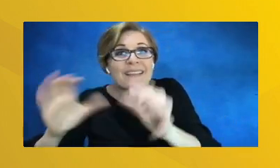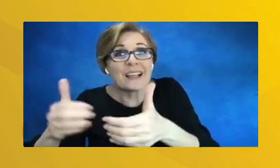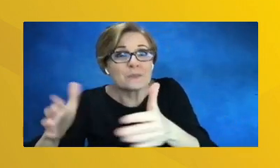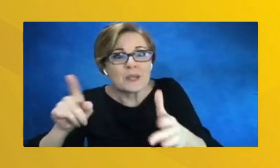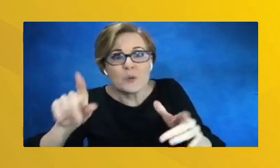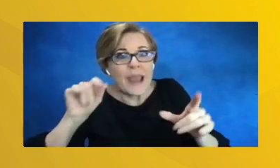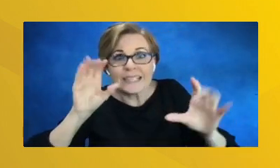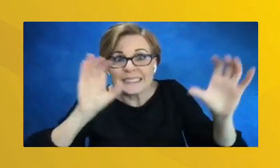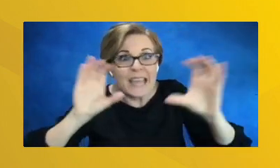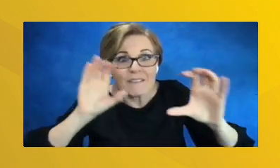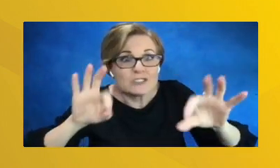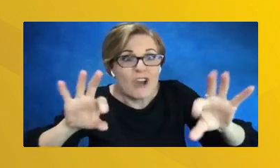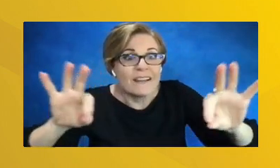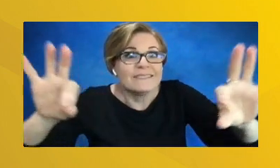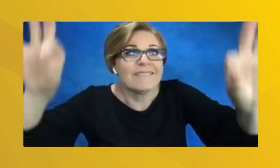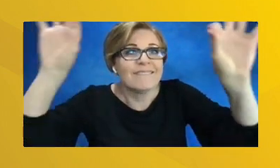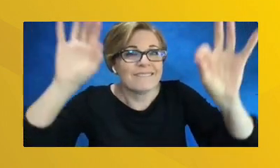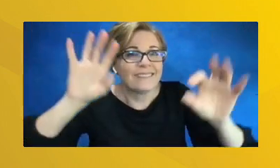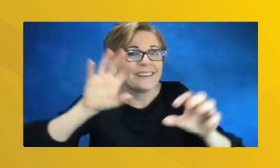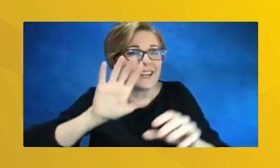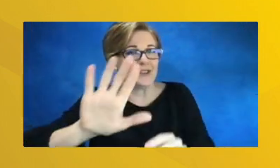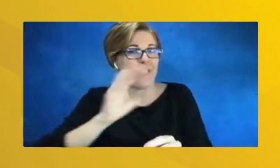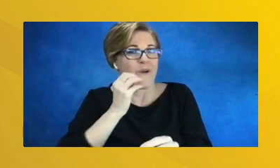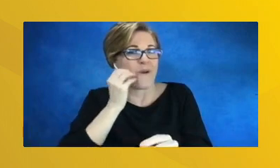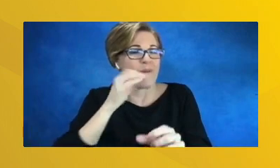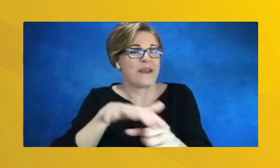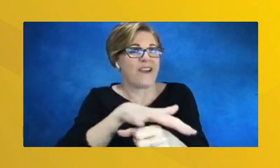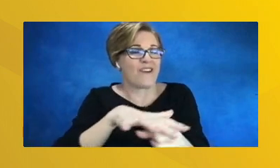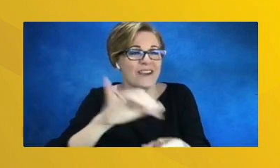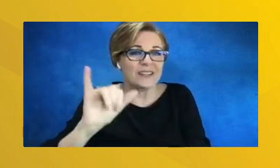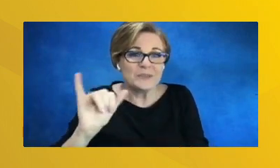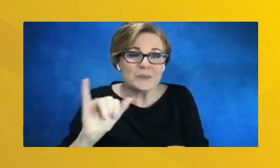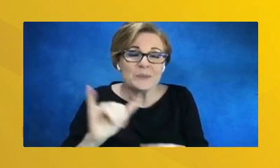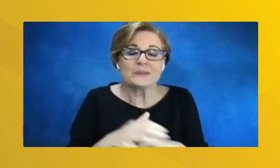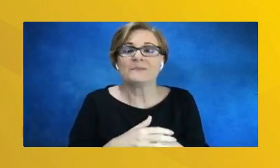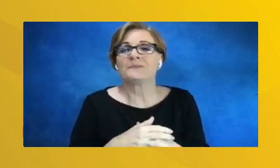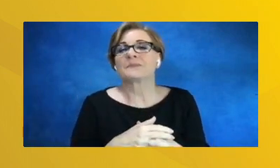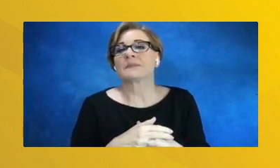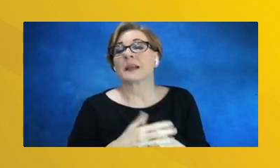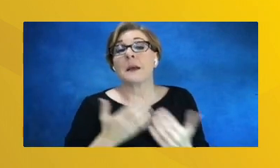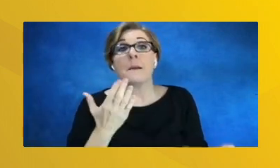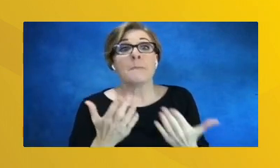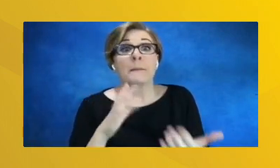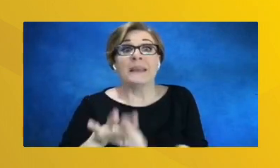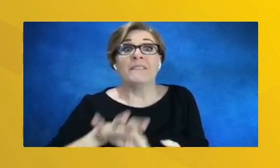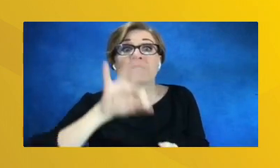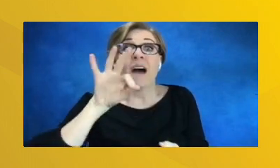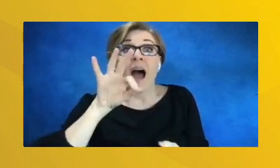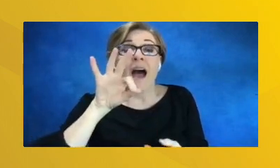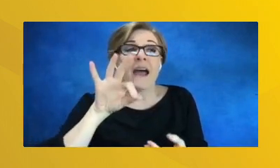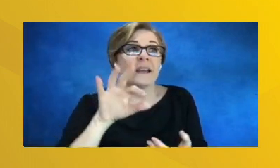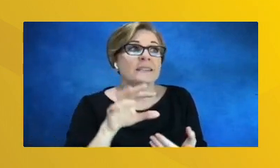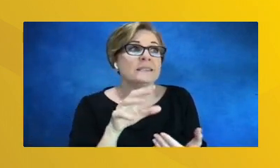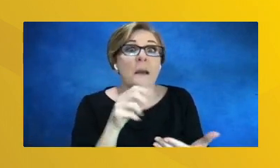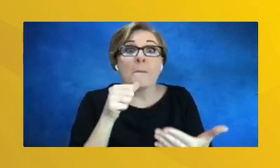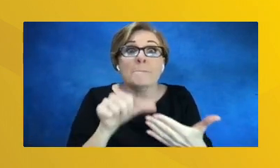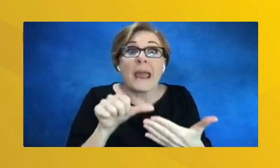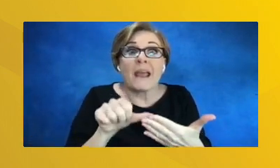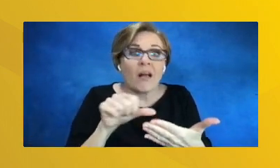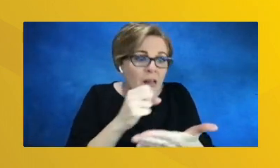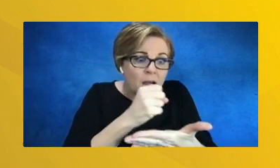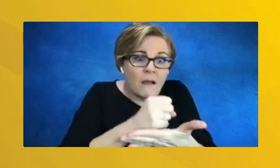you're at and maybe find mail that has been postmarked from far, far away, just like mail